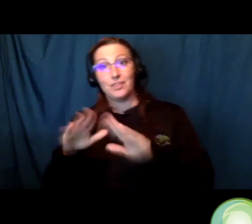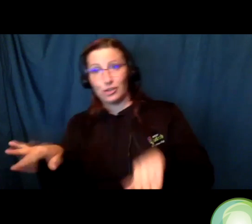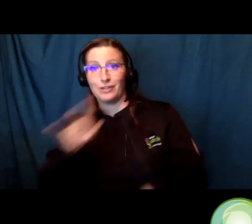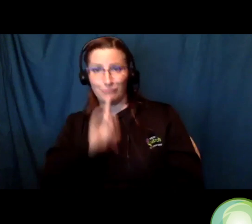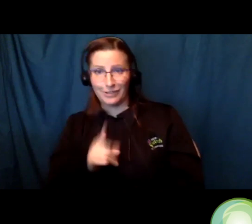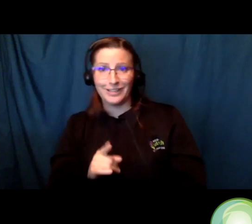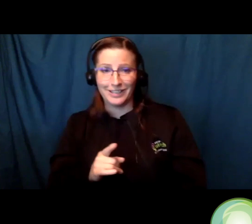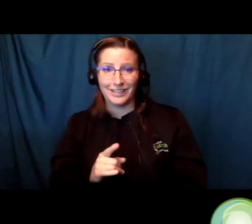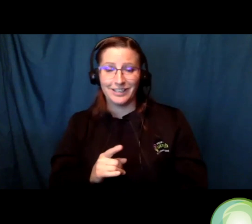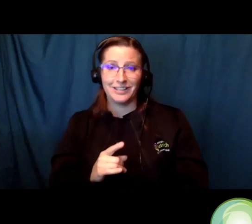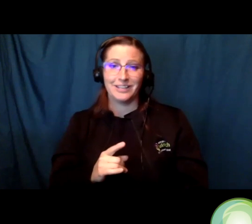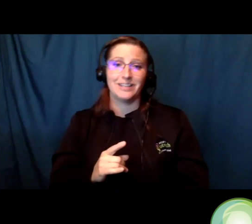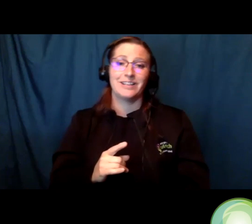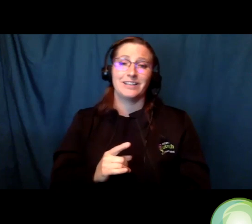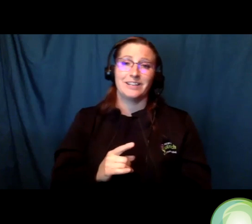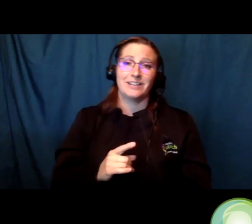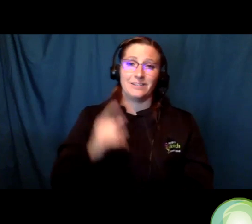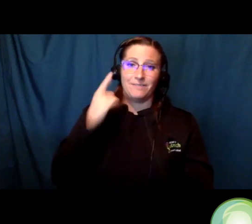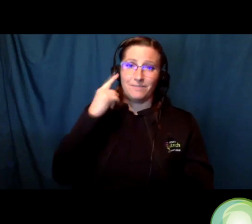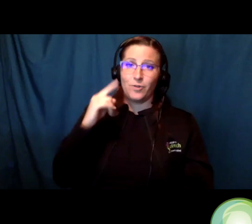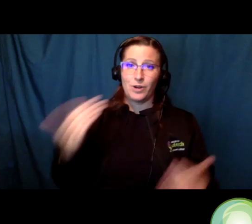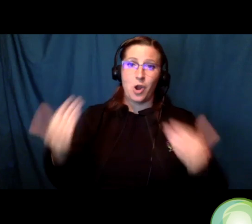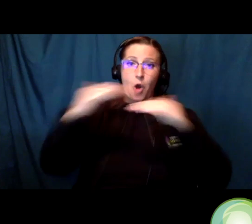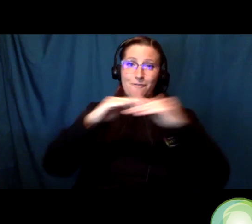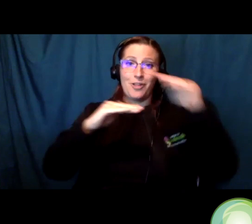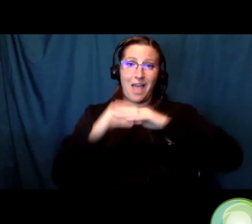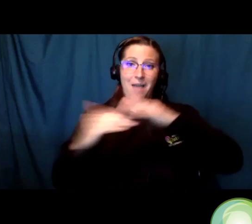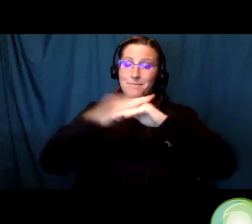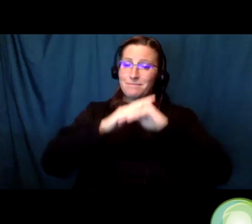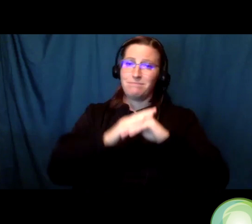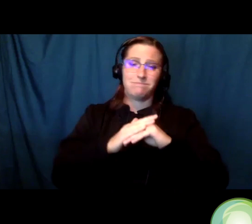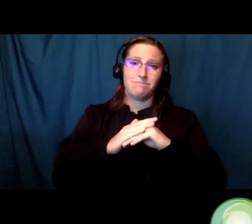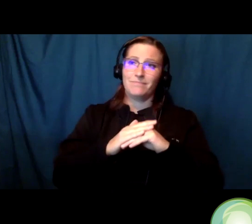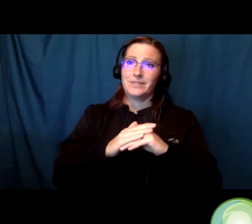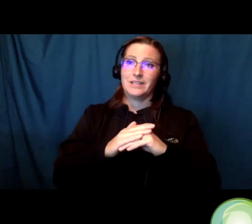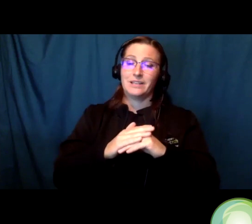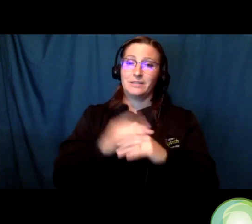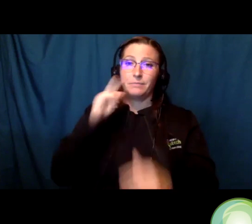to have some overlap in some of the opportunities to build those